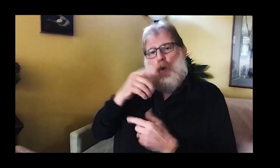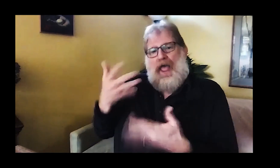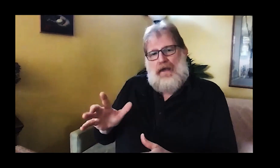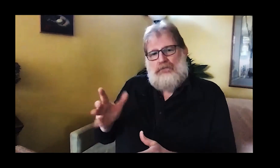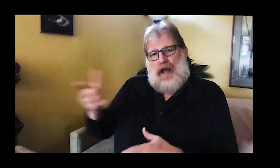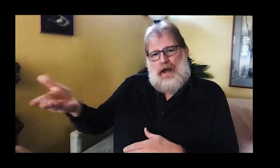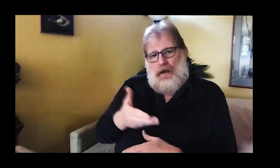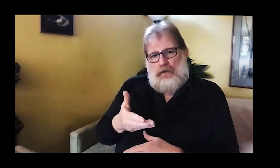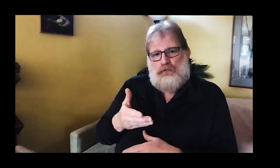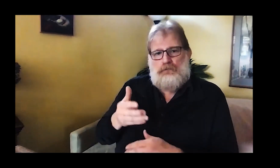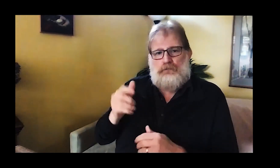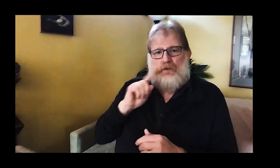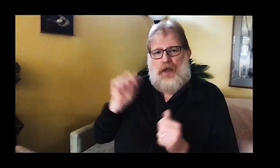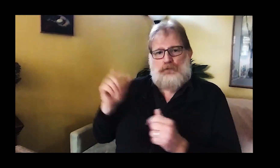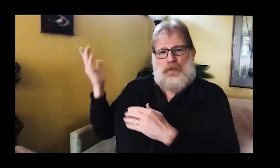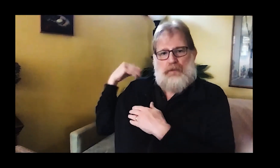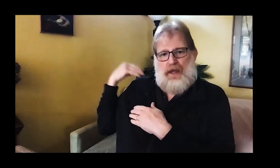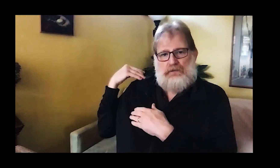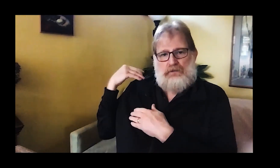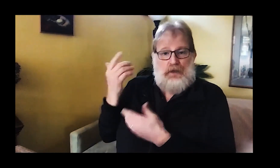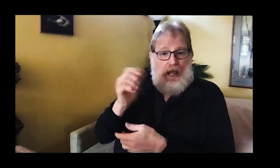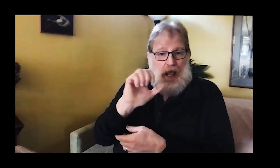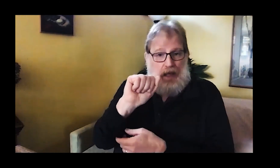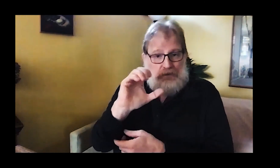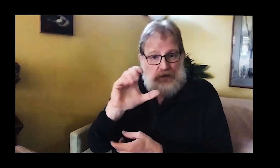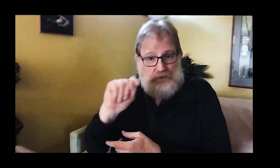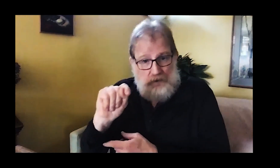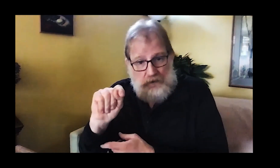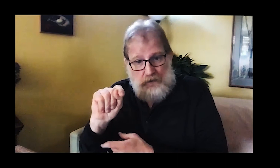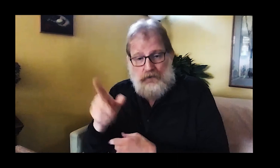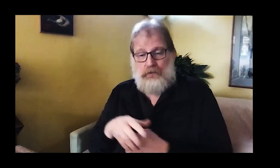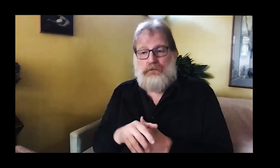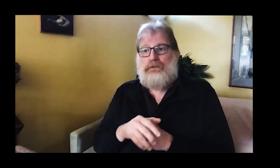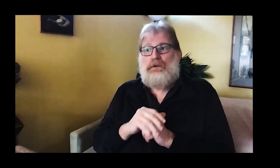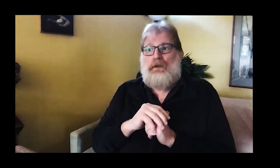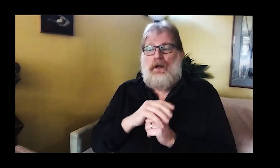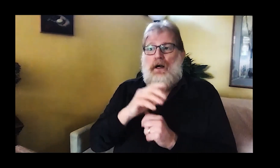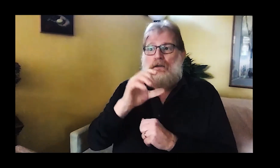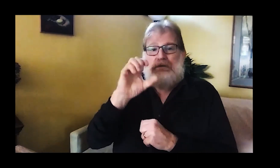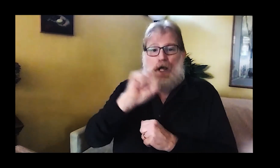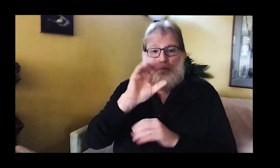who've hired Deaf actors in the past like ACT, Seattle Children's Theater,